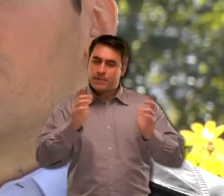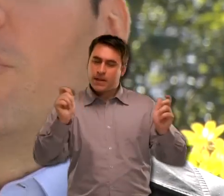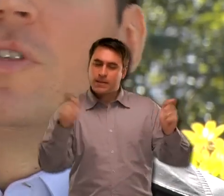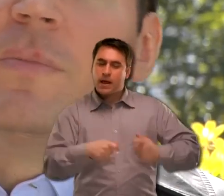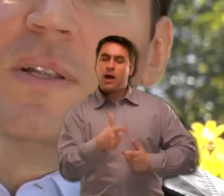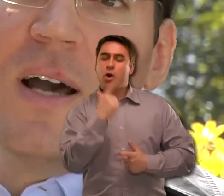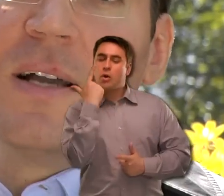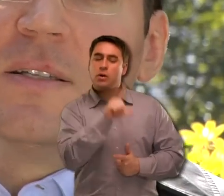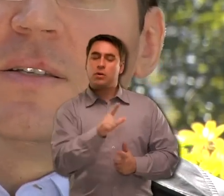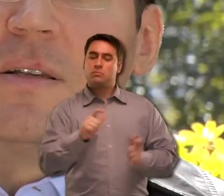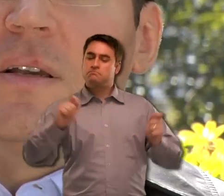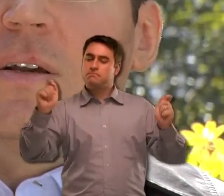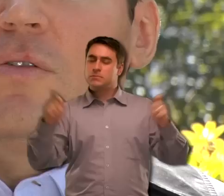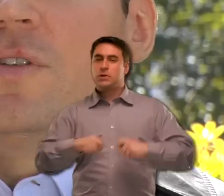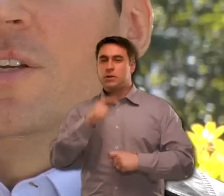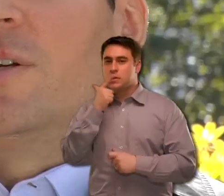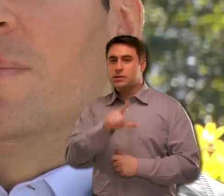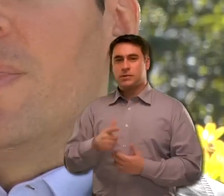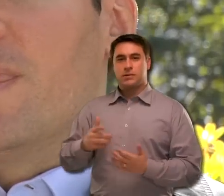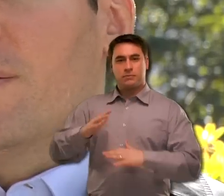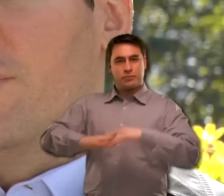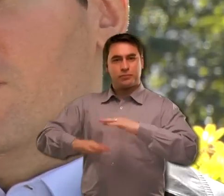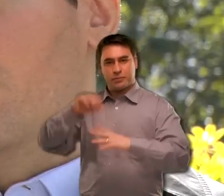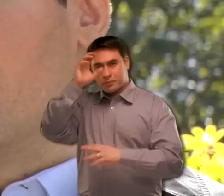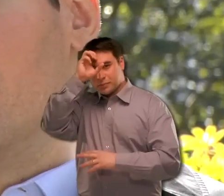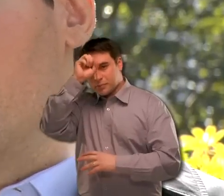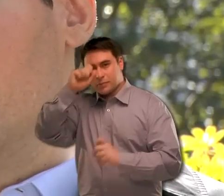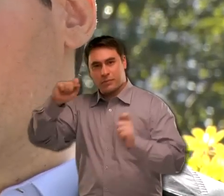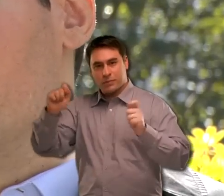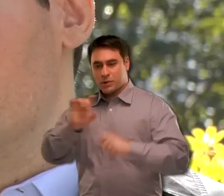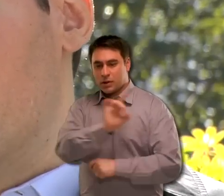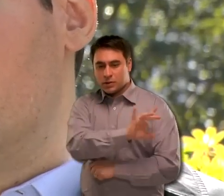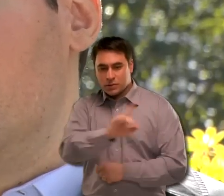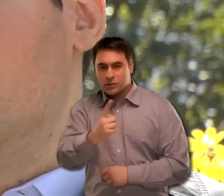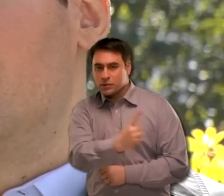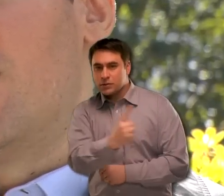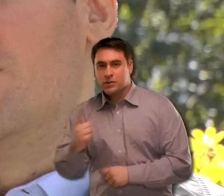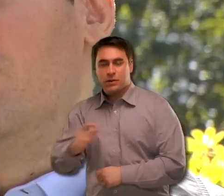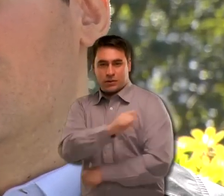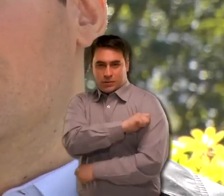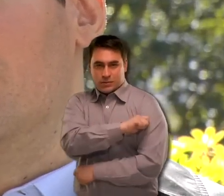on possibilities, or the learning potential of each student. 00:05:45,090 --> 00:05:48,090 How did I do it? I went for it, I fought for it, I went after it